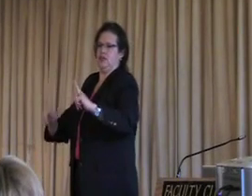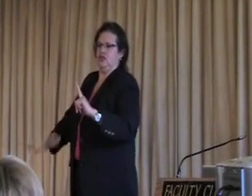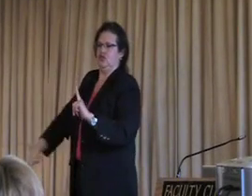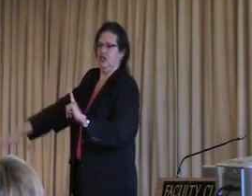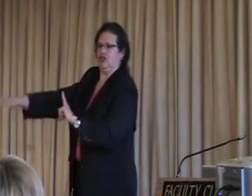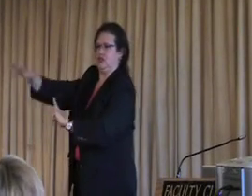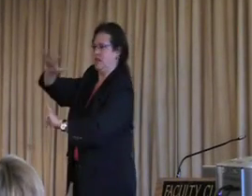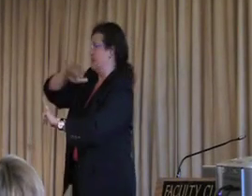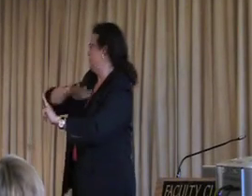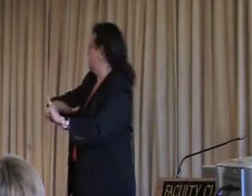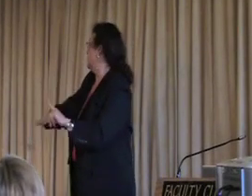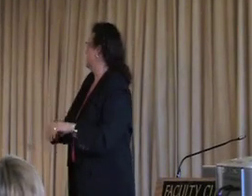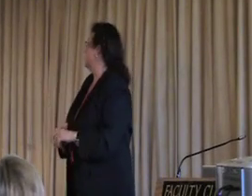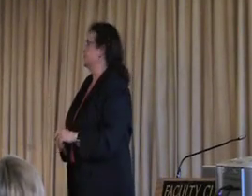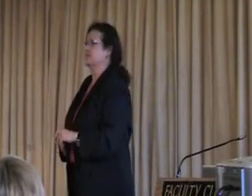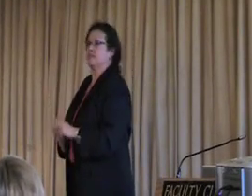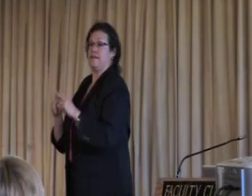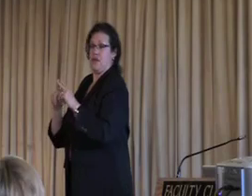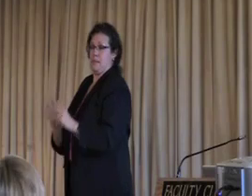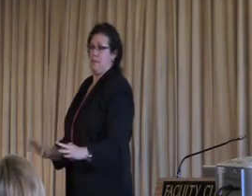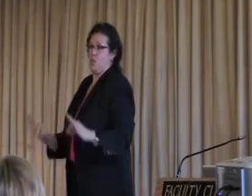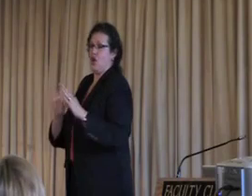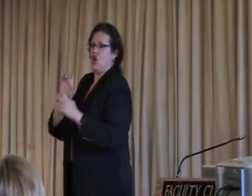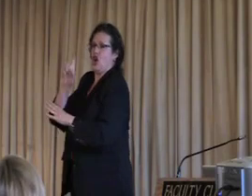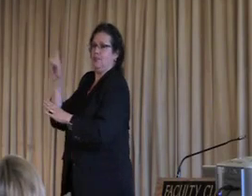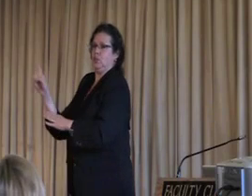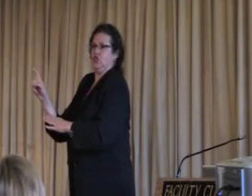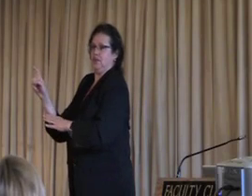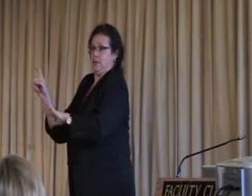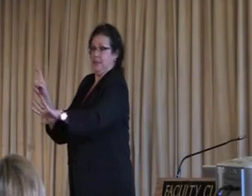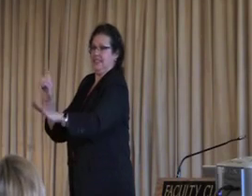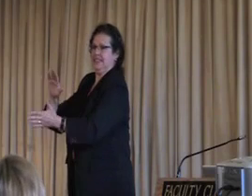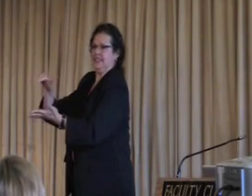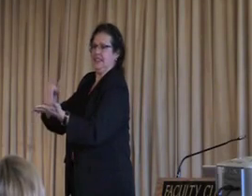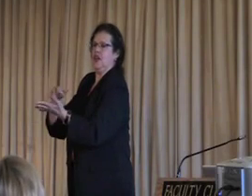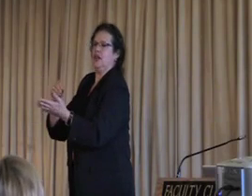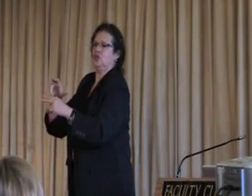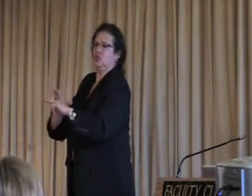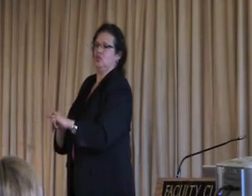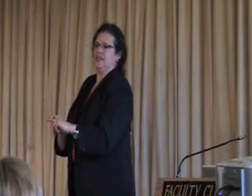as a dimension of human language, due to the research and further cultural understanding.